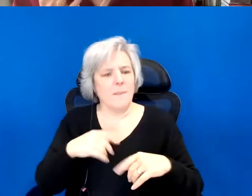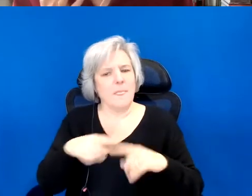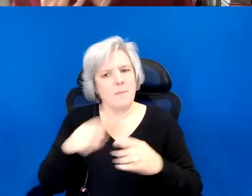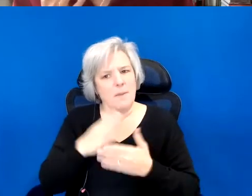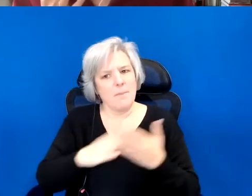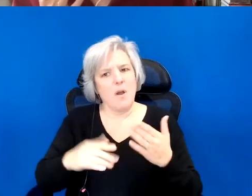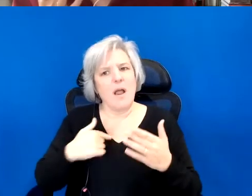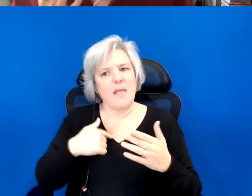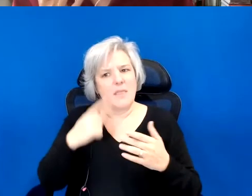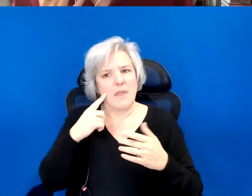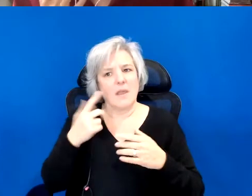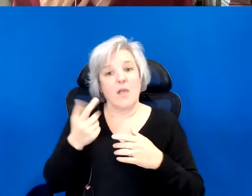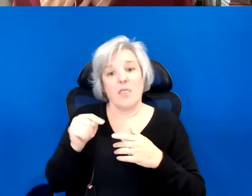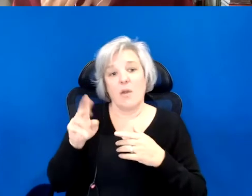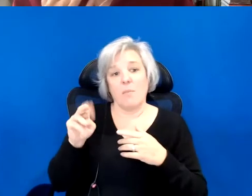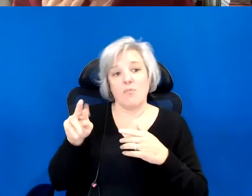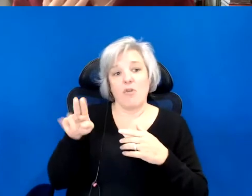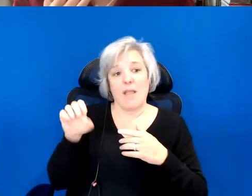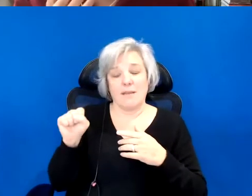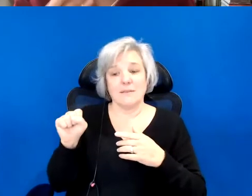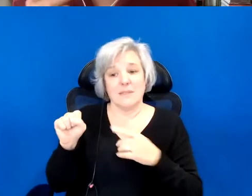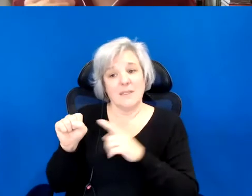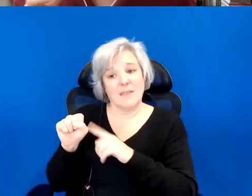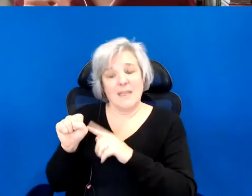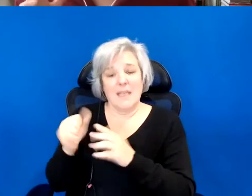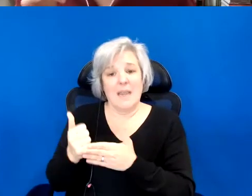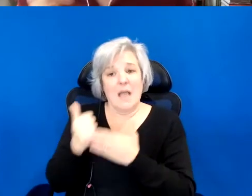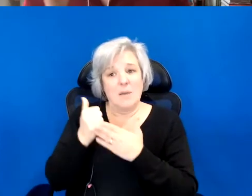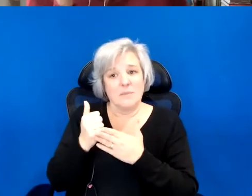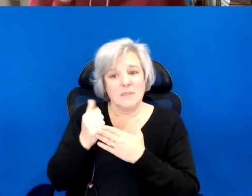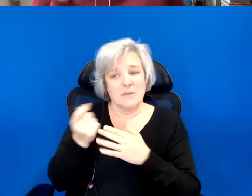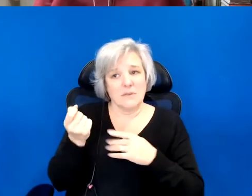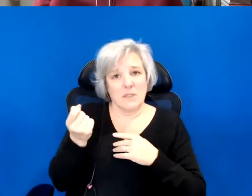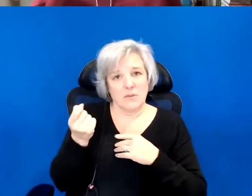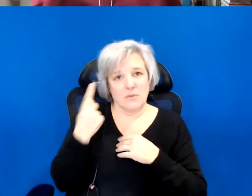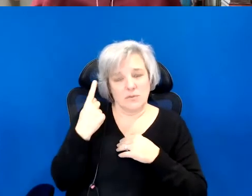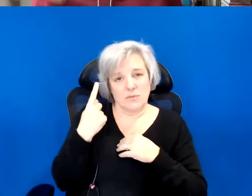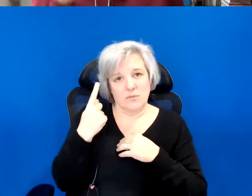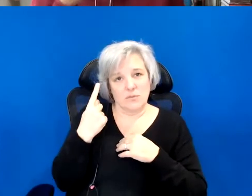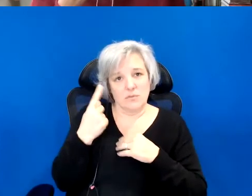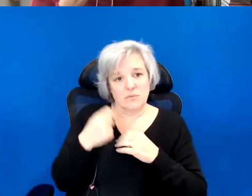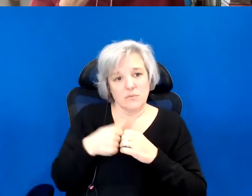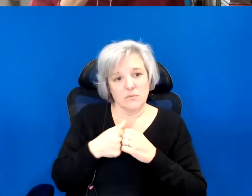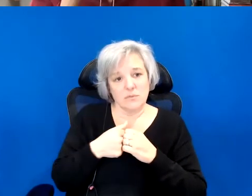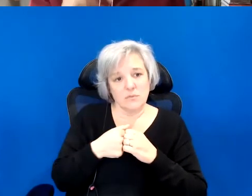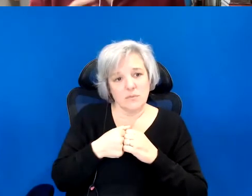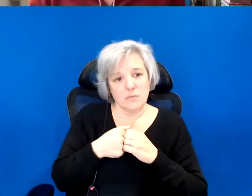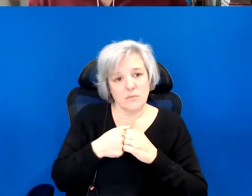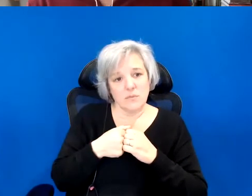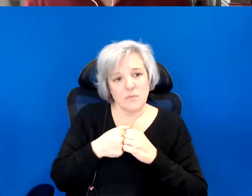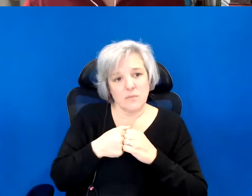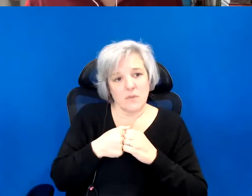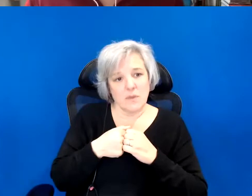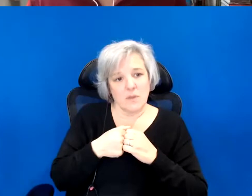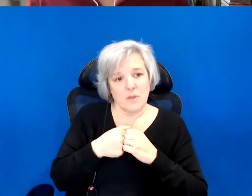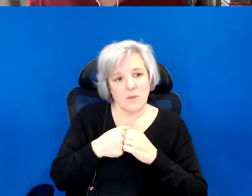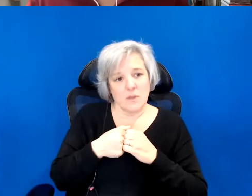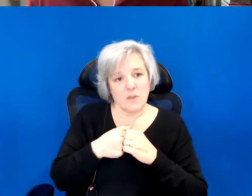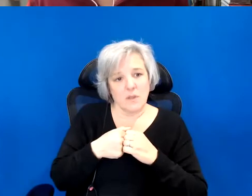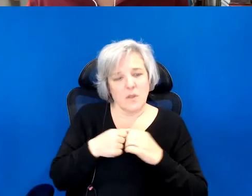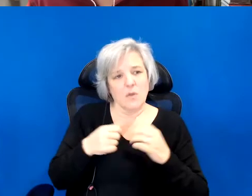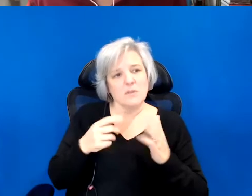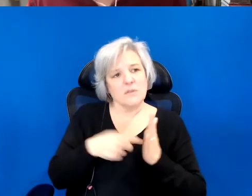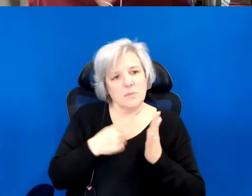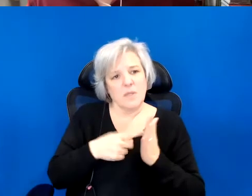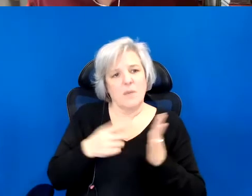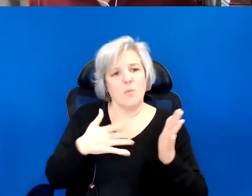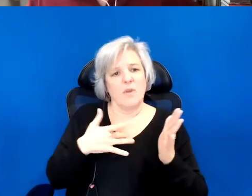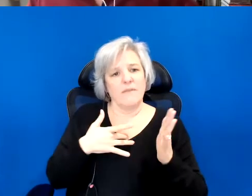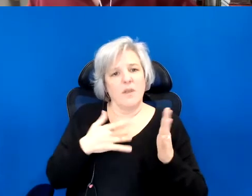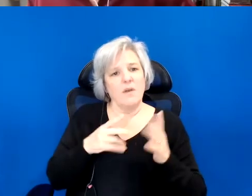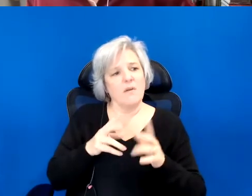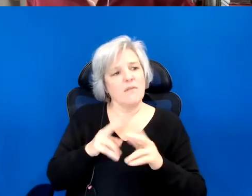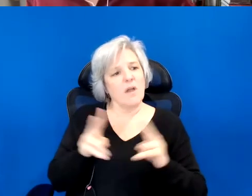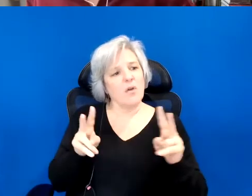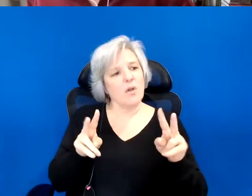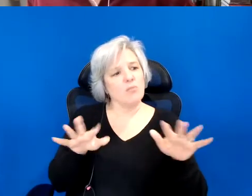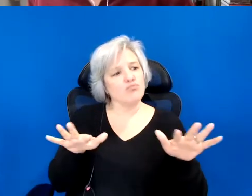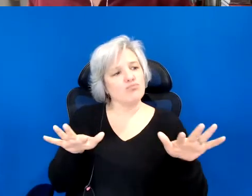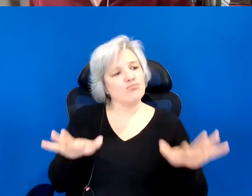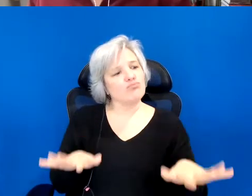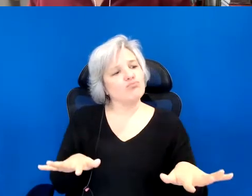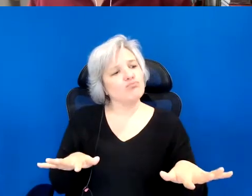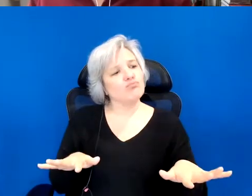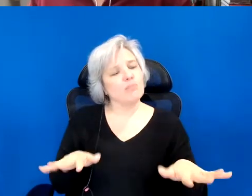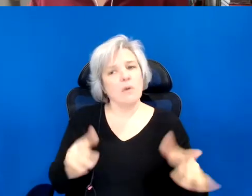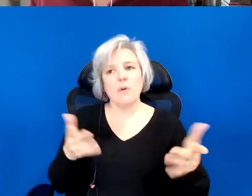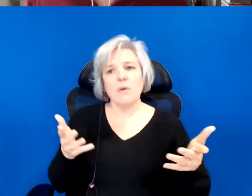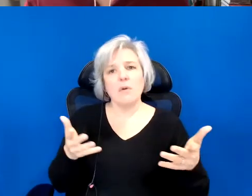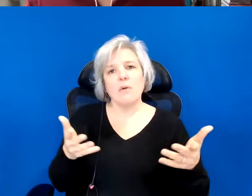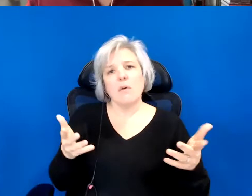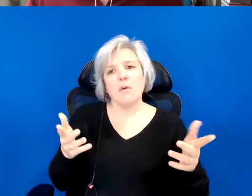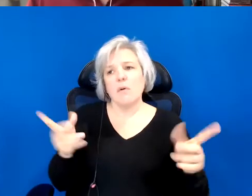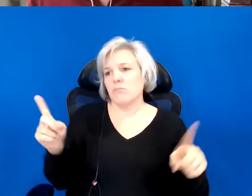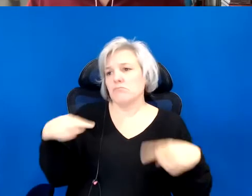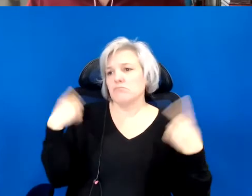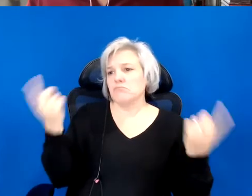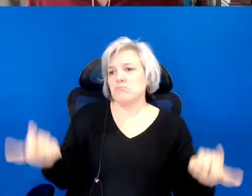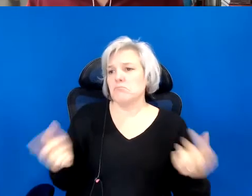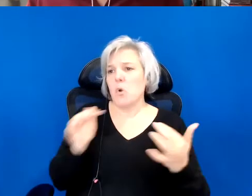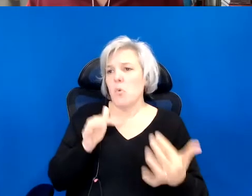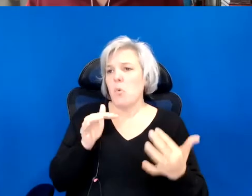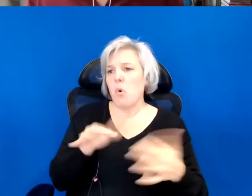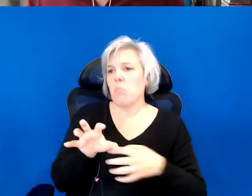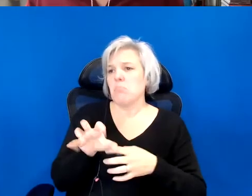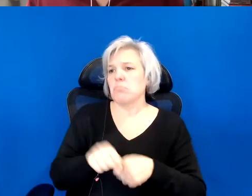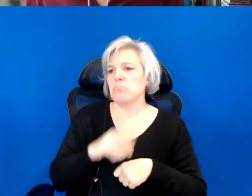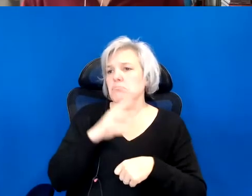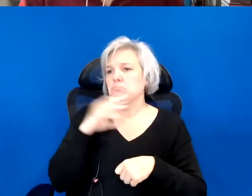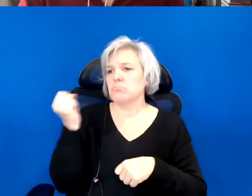a way of understanding with our complicity in a world that has been at war, without having